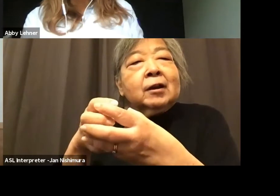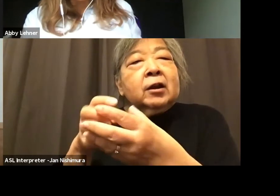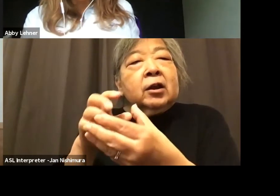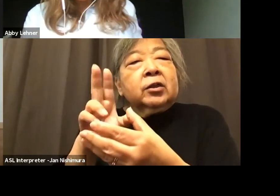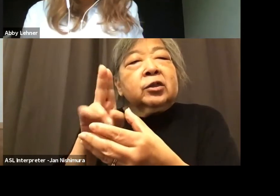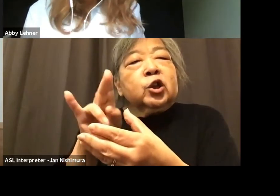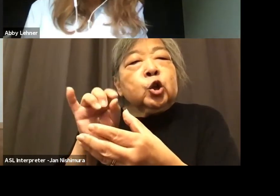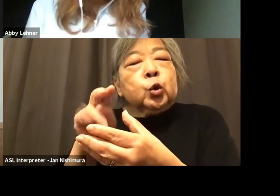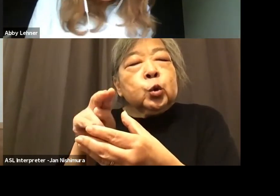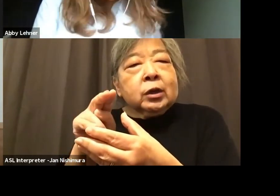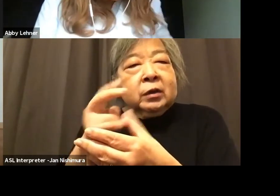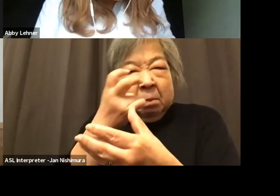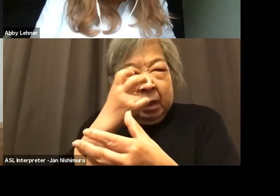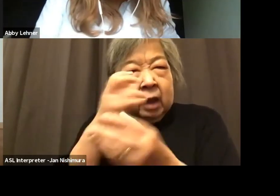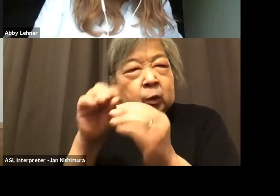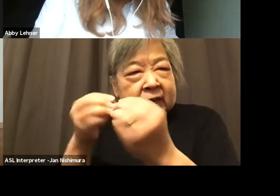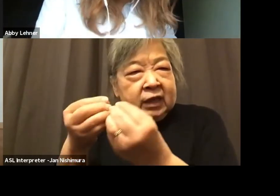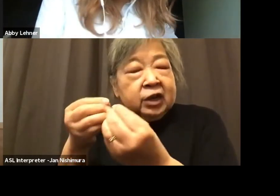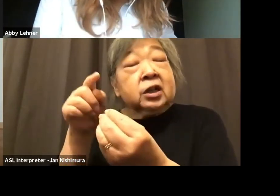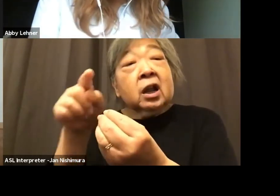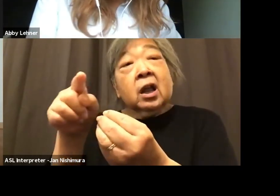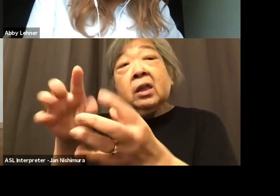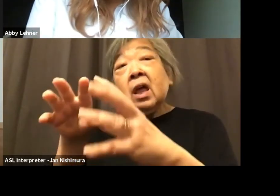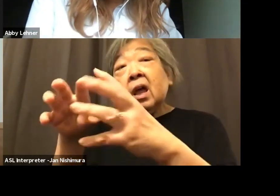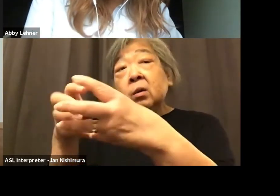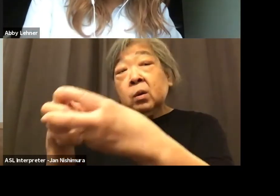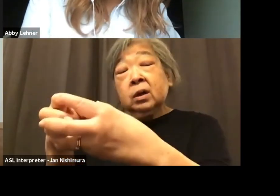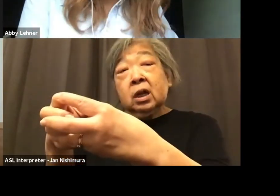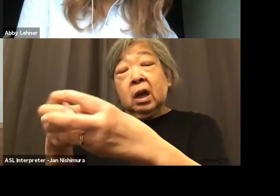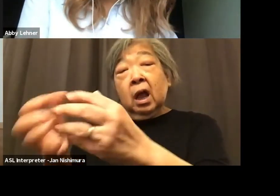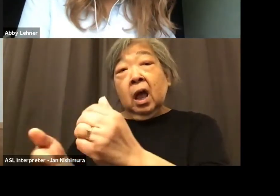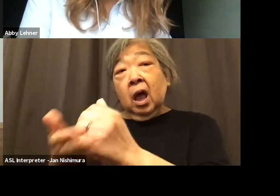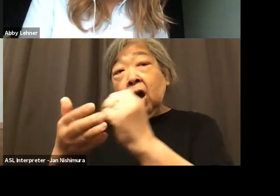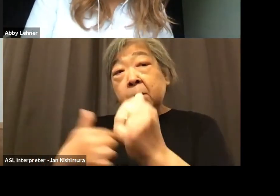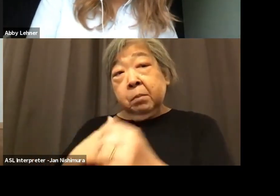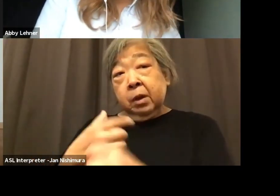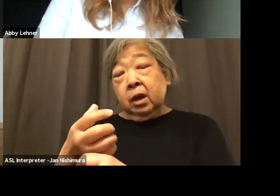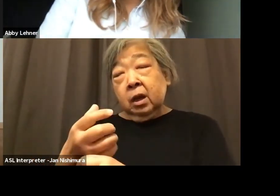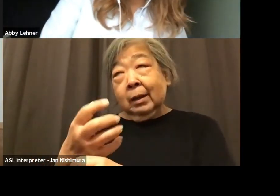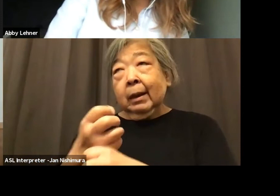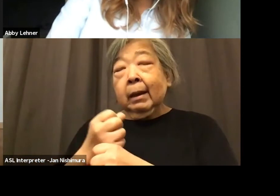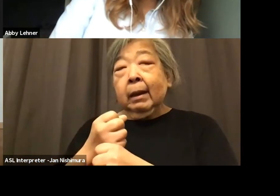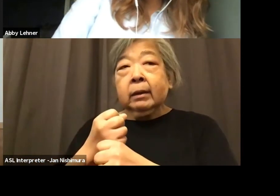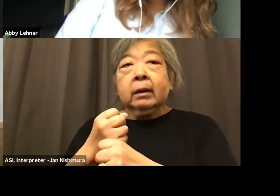does help me to receive, like, a special guidance type of service.